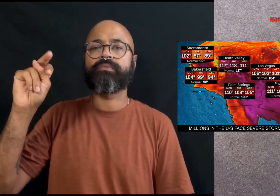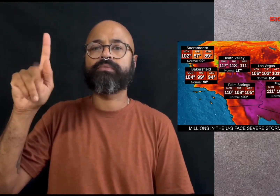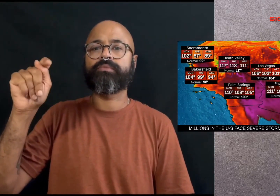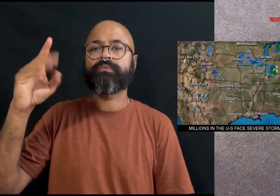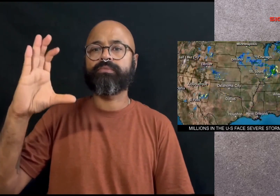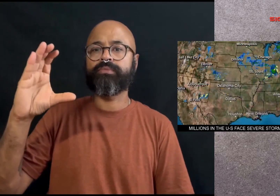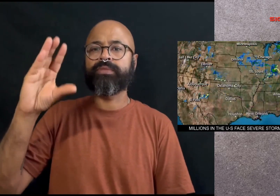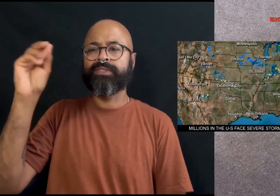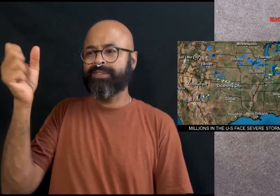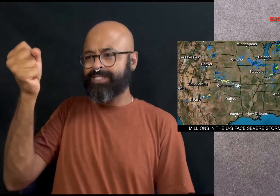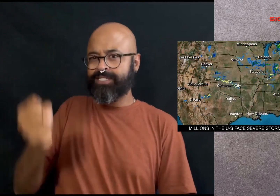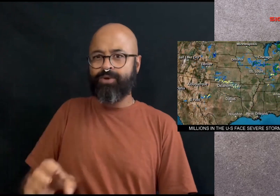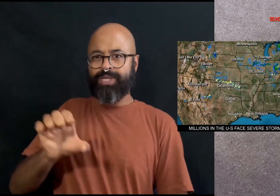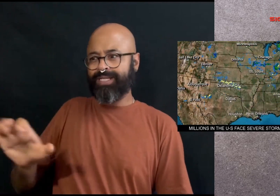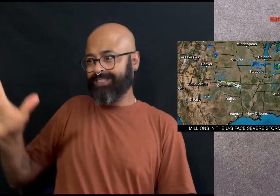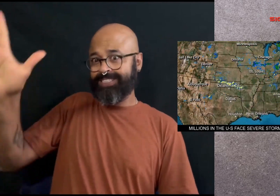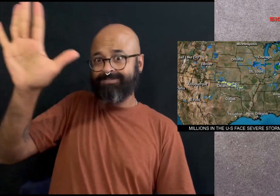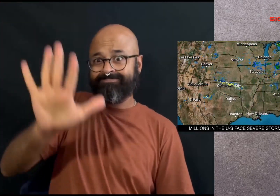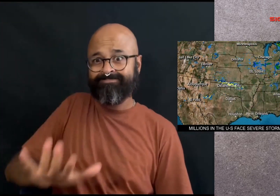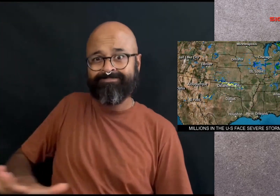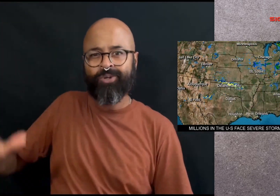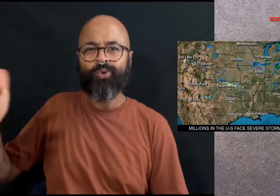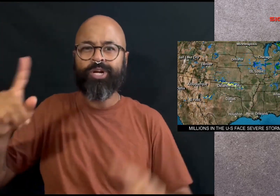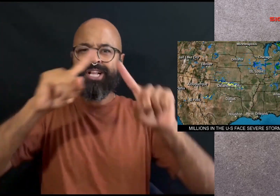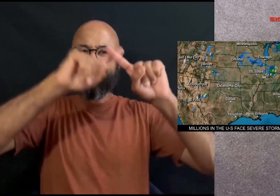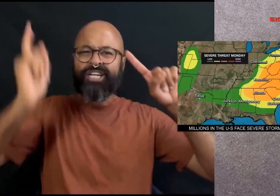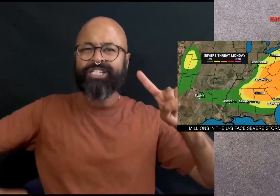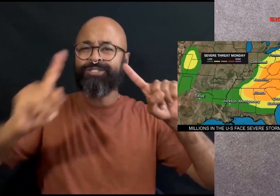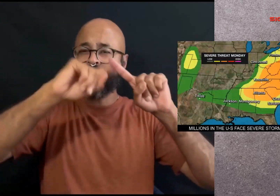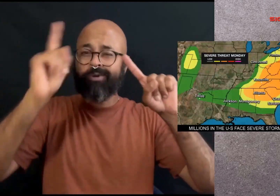The Mid-Atlantic and the Southeast will likely see thunderstorms,